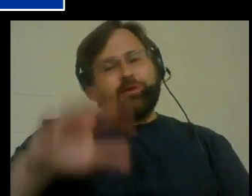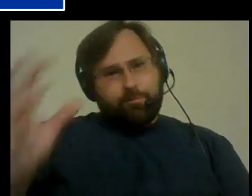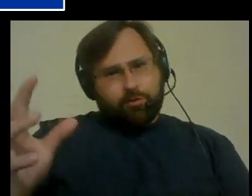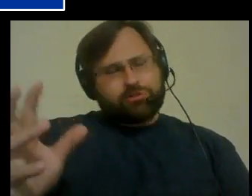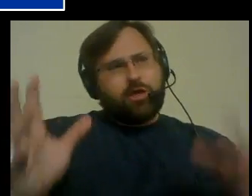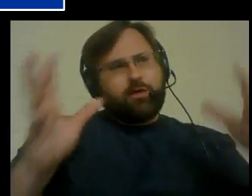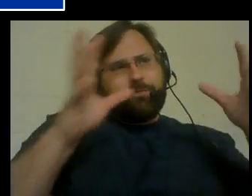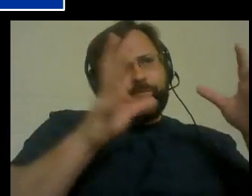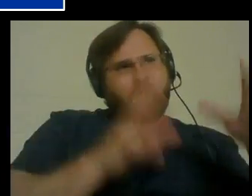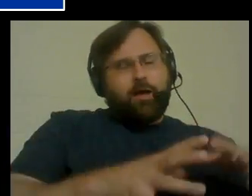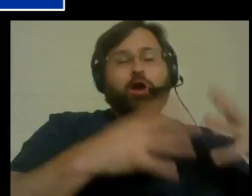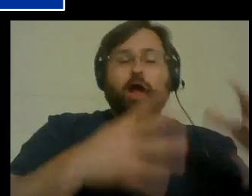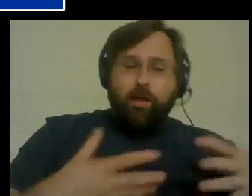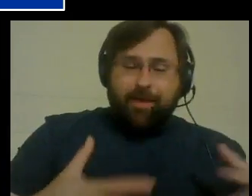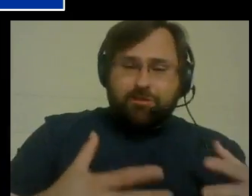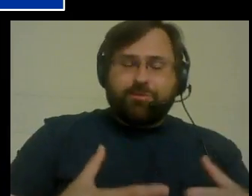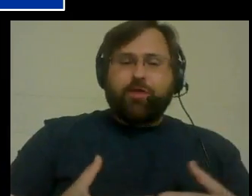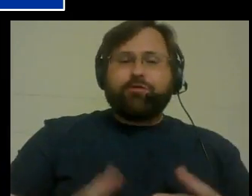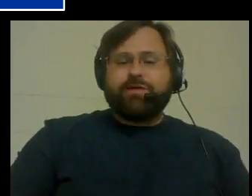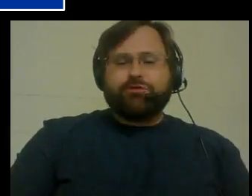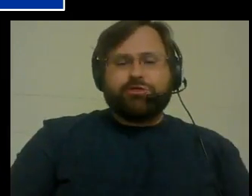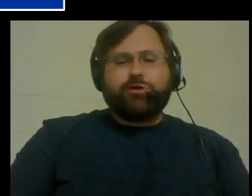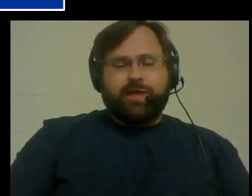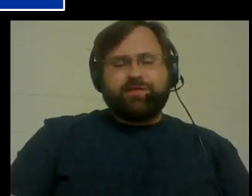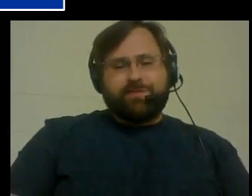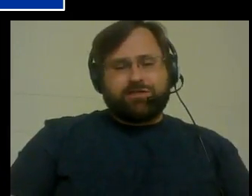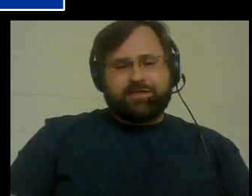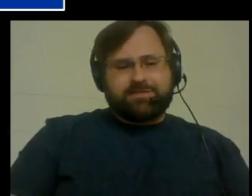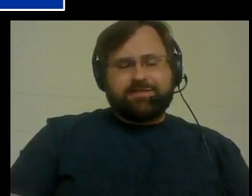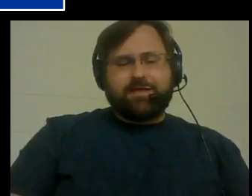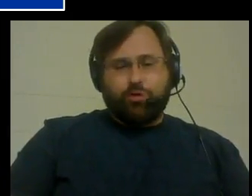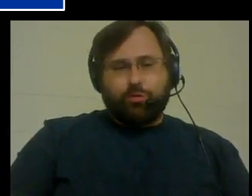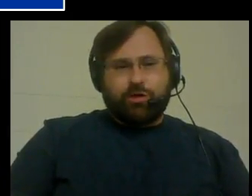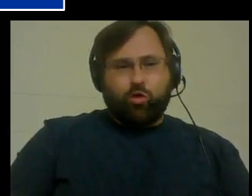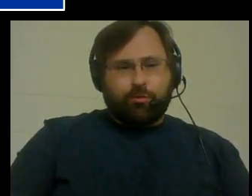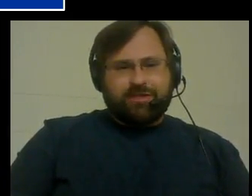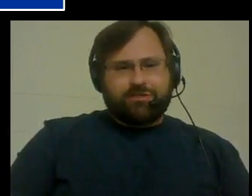numbers are compounded with other features to create the special instance of numeral incorporation